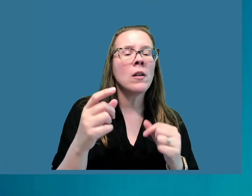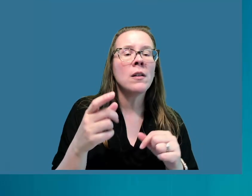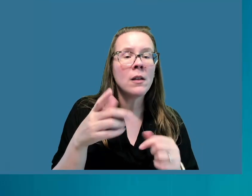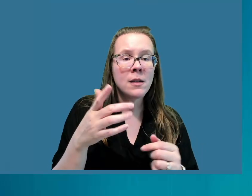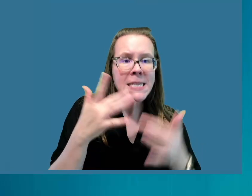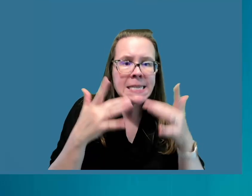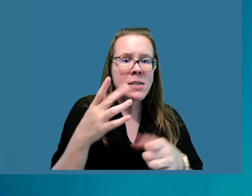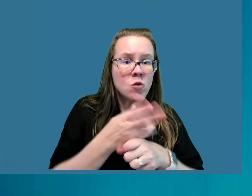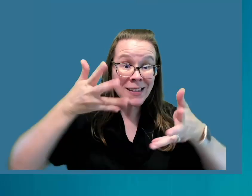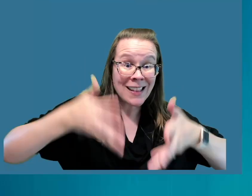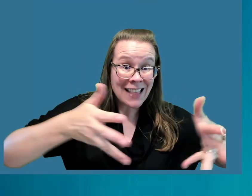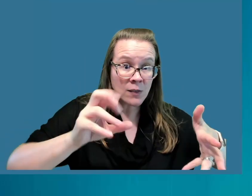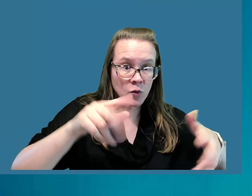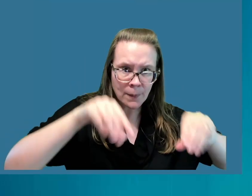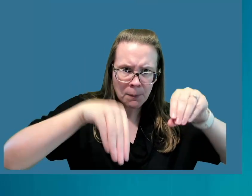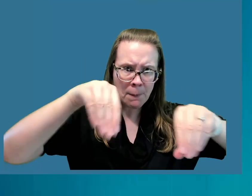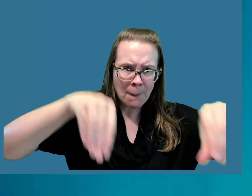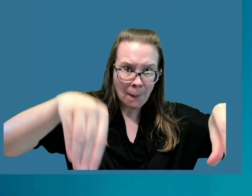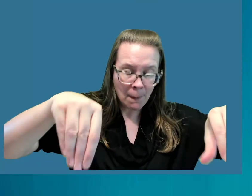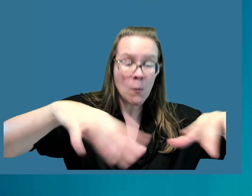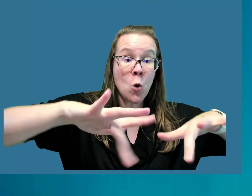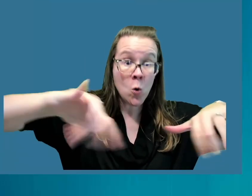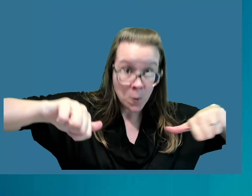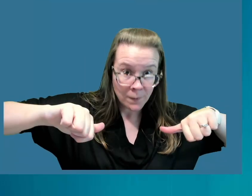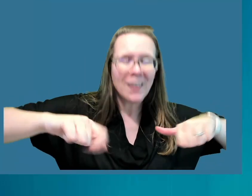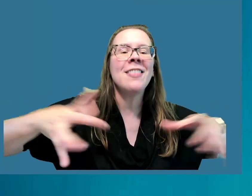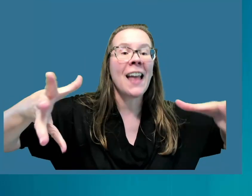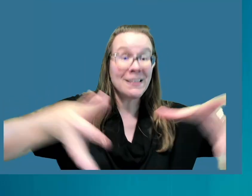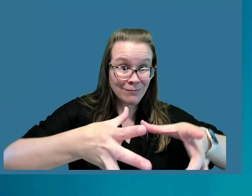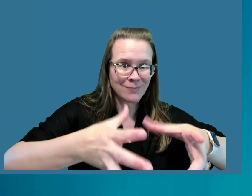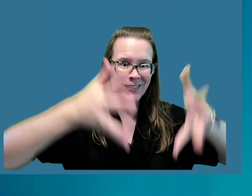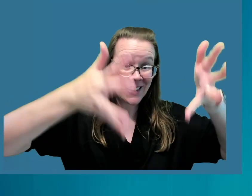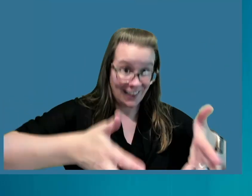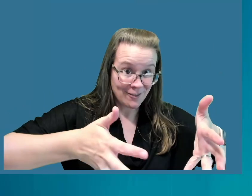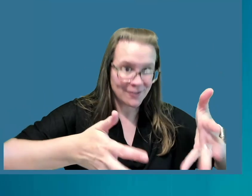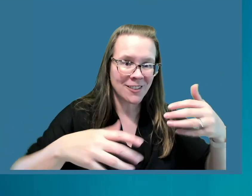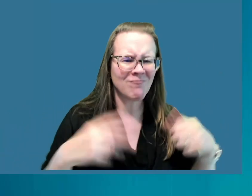um like different small cookie cutters. And so then I'll use those up, and, um,